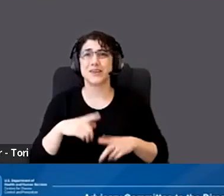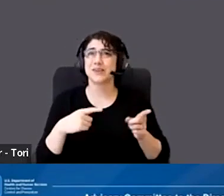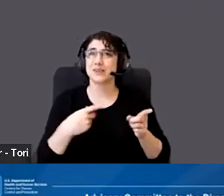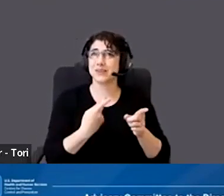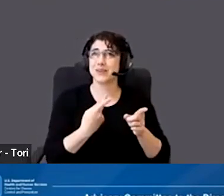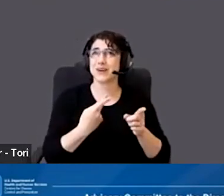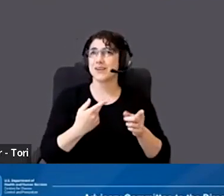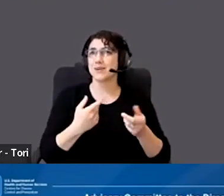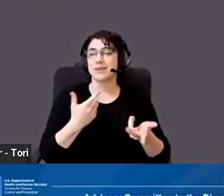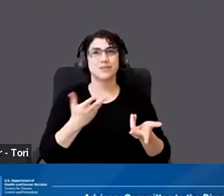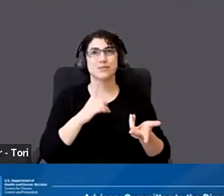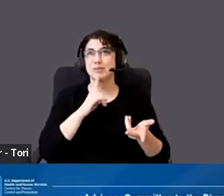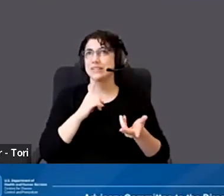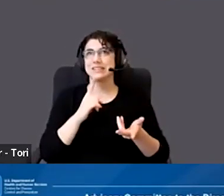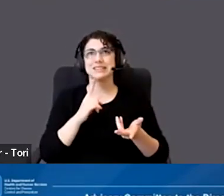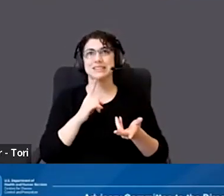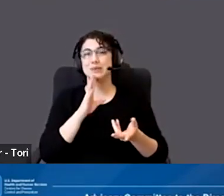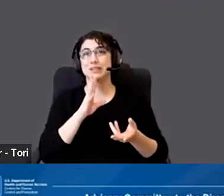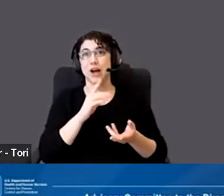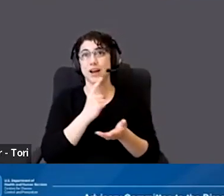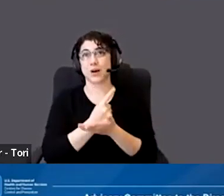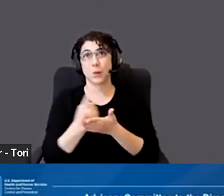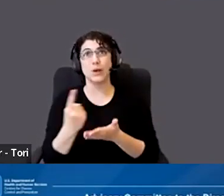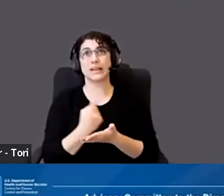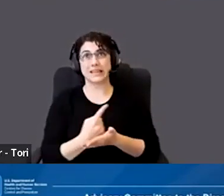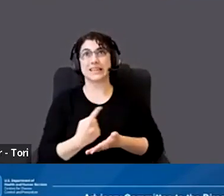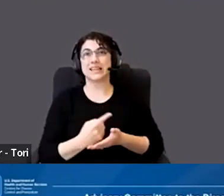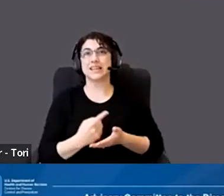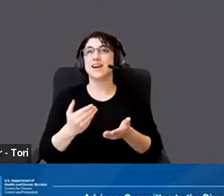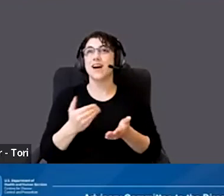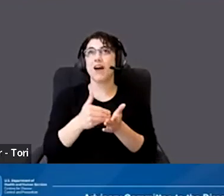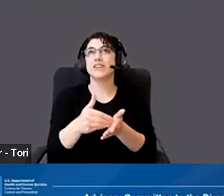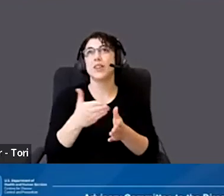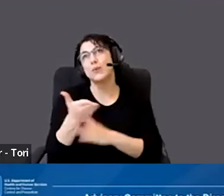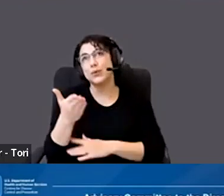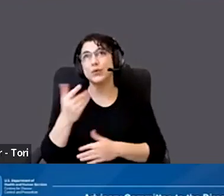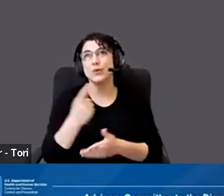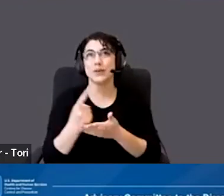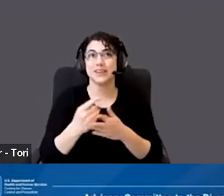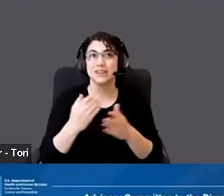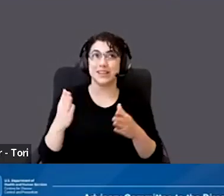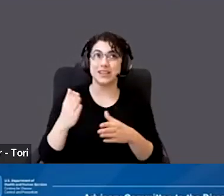you know, every week more than once. As -- in-between the meetings, because there is a big deal